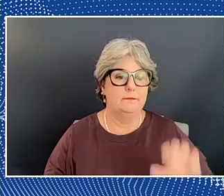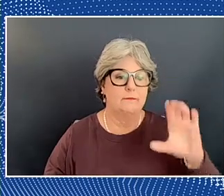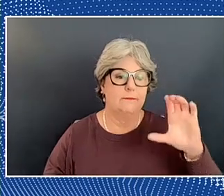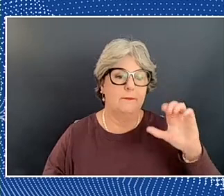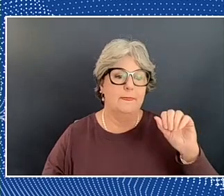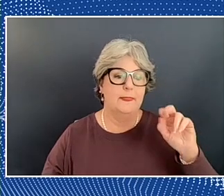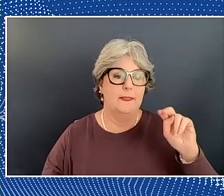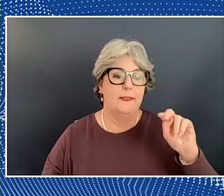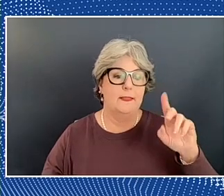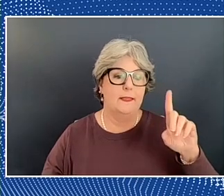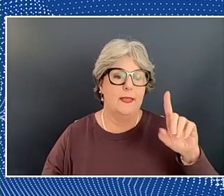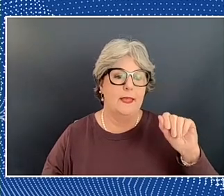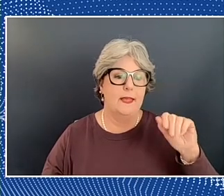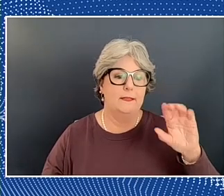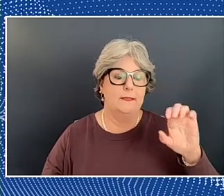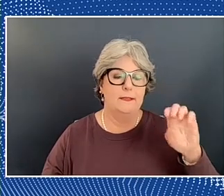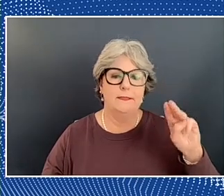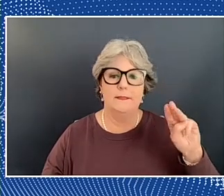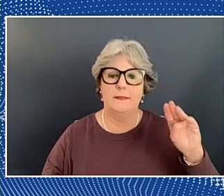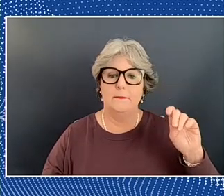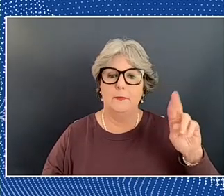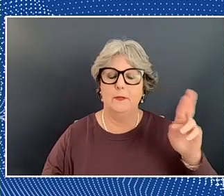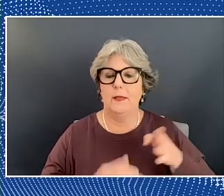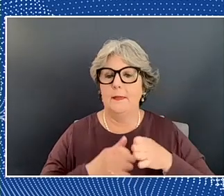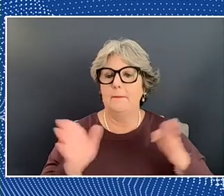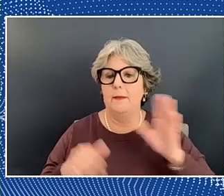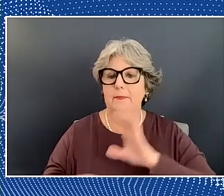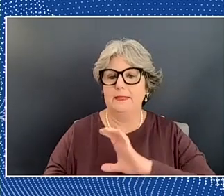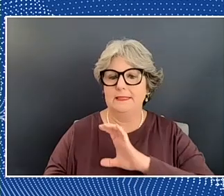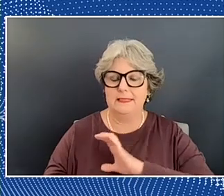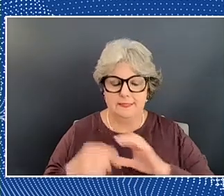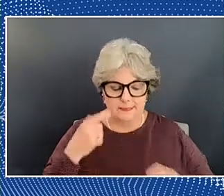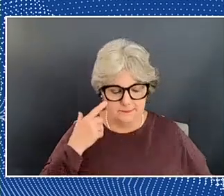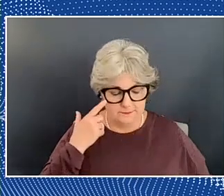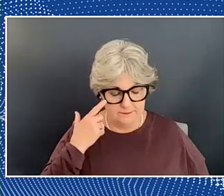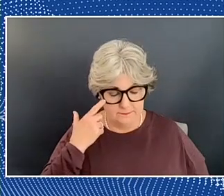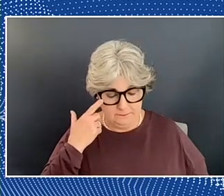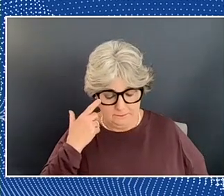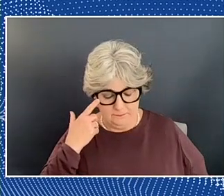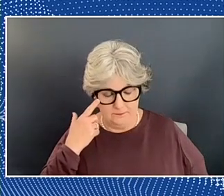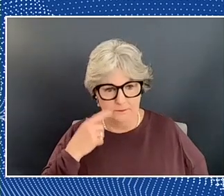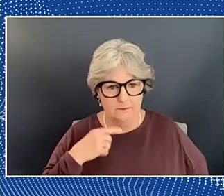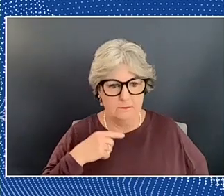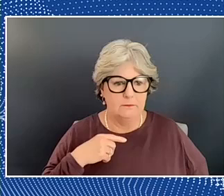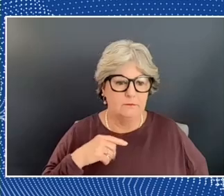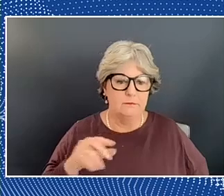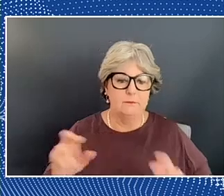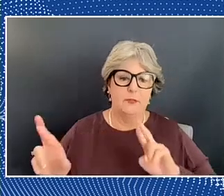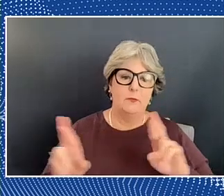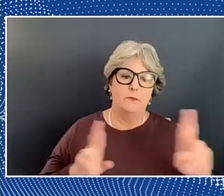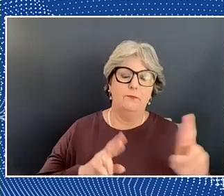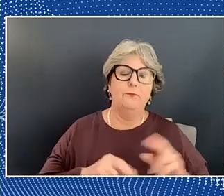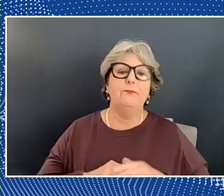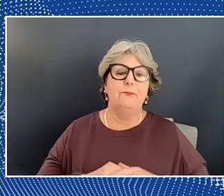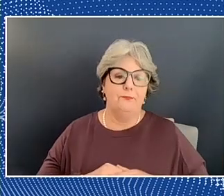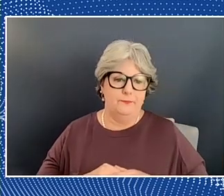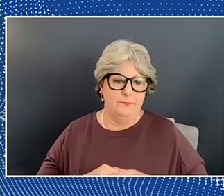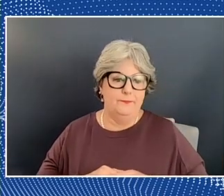who is here representing Public Citizen. And they are in the room and I believe ready to go. Candace, can you hear?